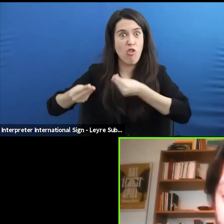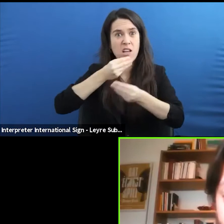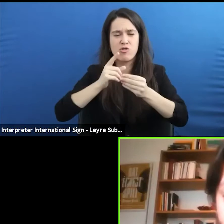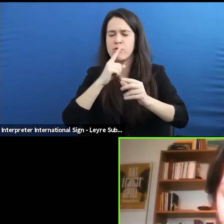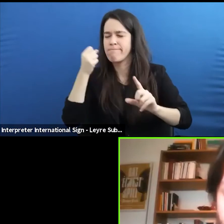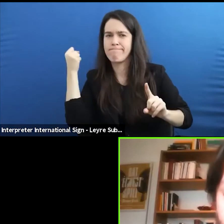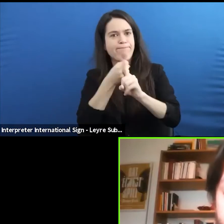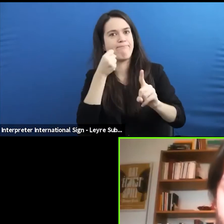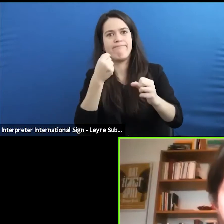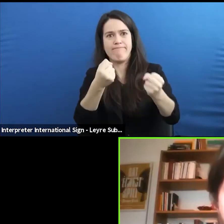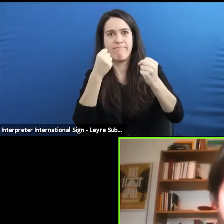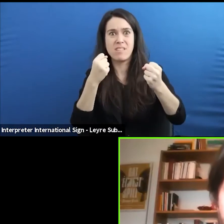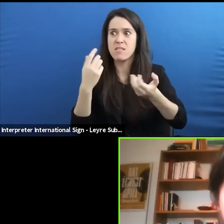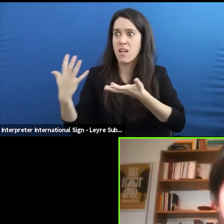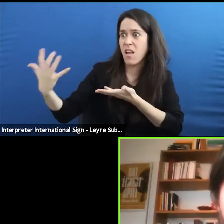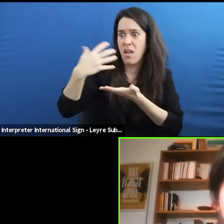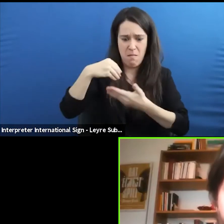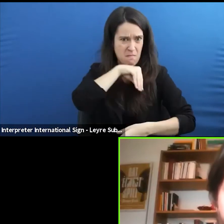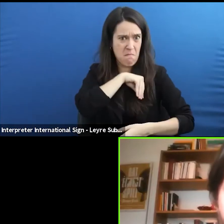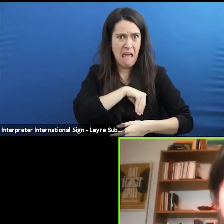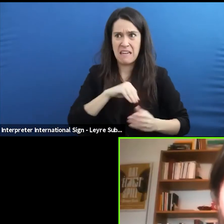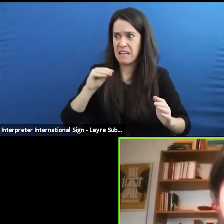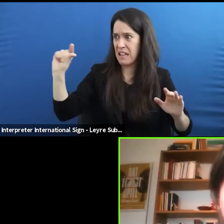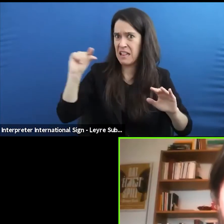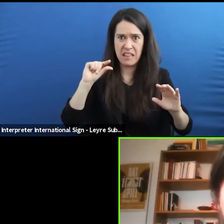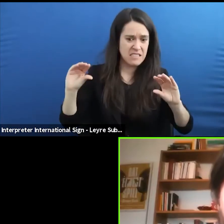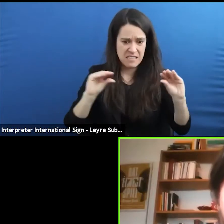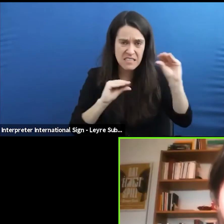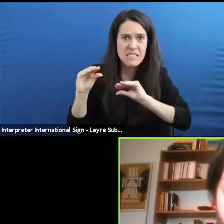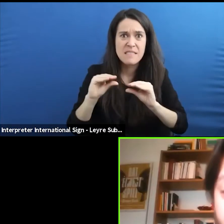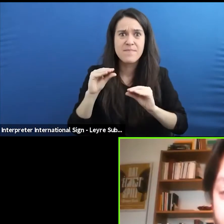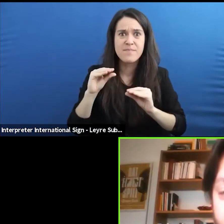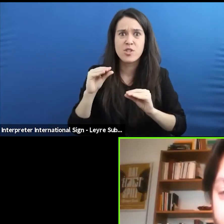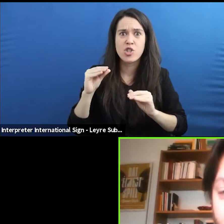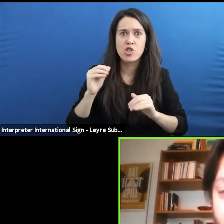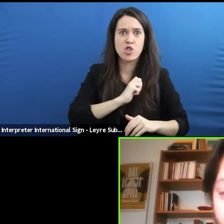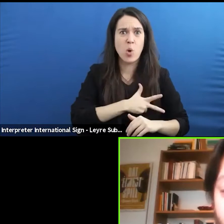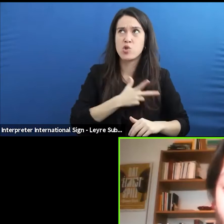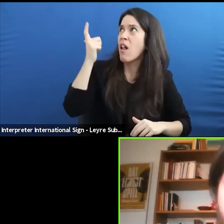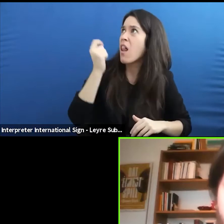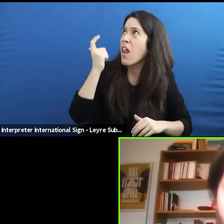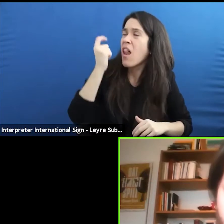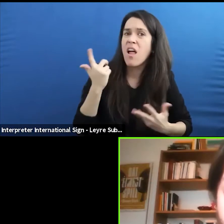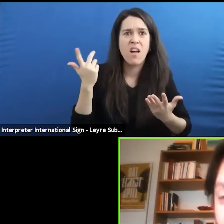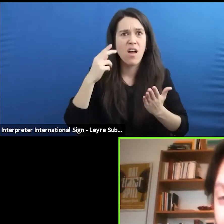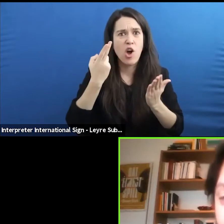and increased the awareness that social funding and contracting systems need to be renovated.